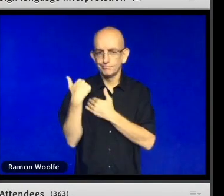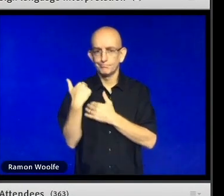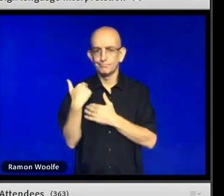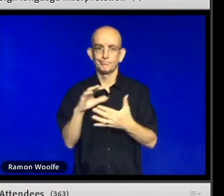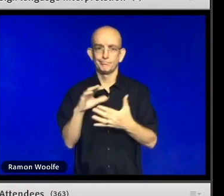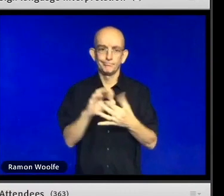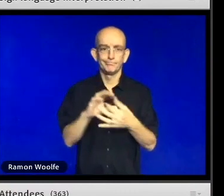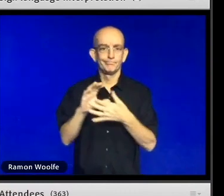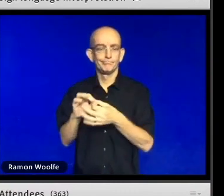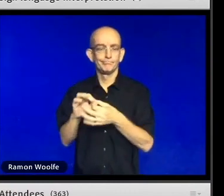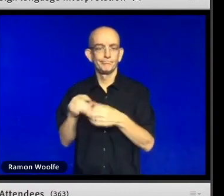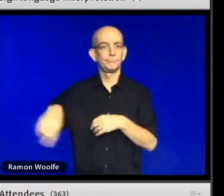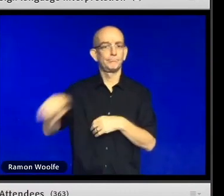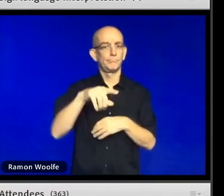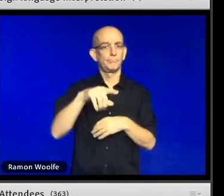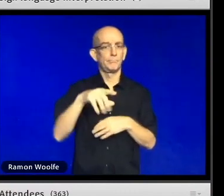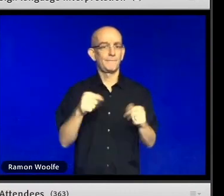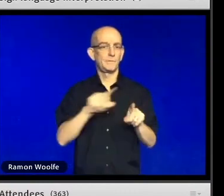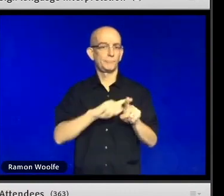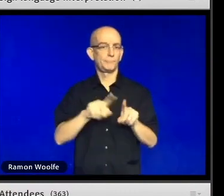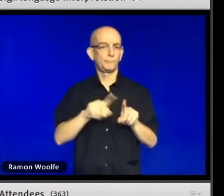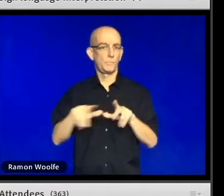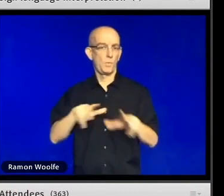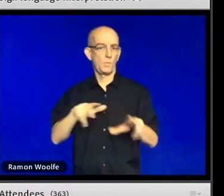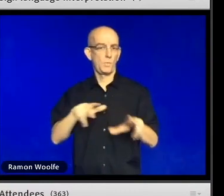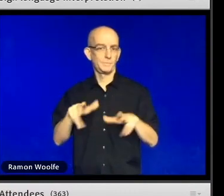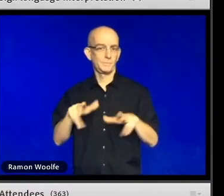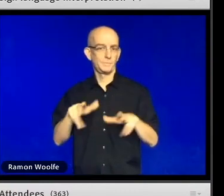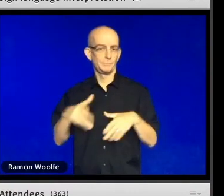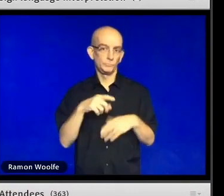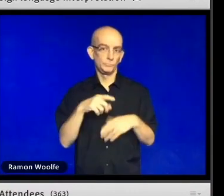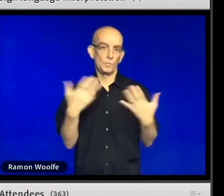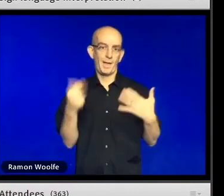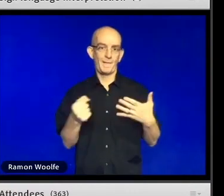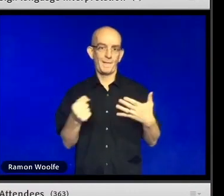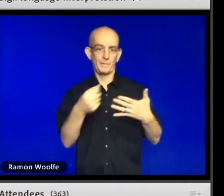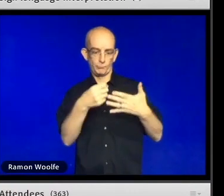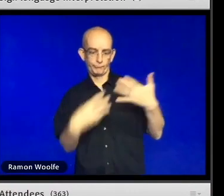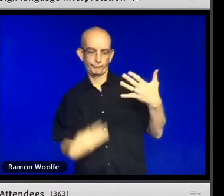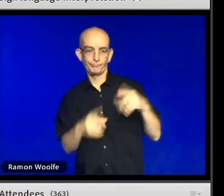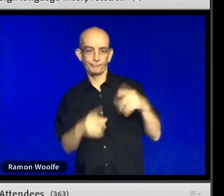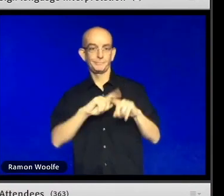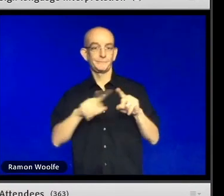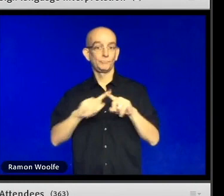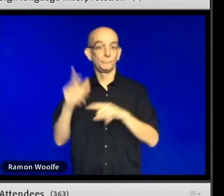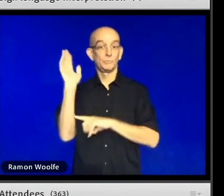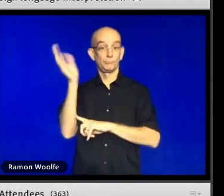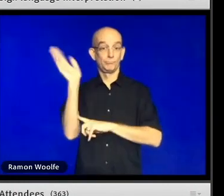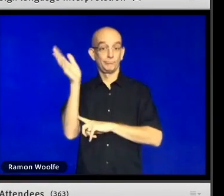different response contexts in Latin America, Africa, in the middle east, and in Asia. But